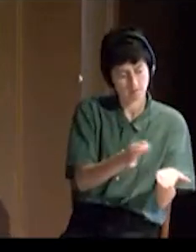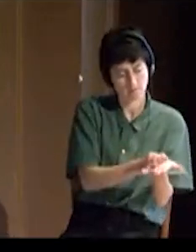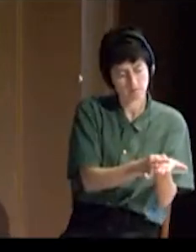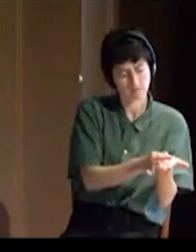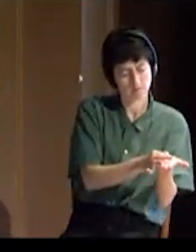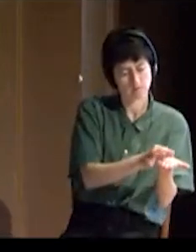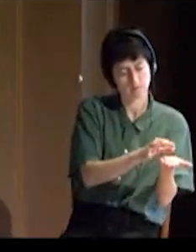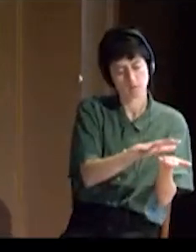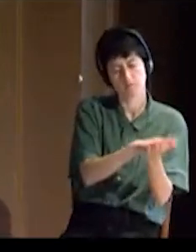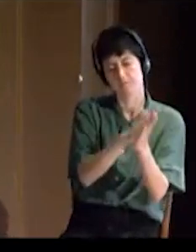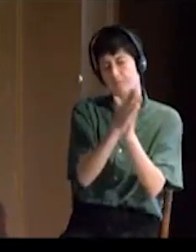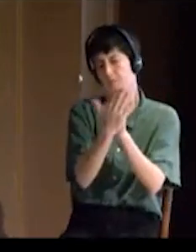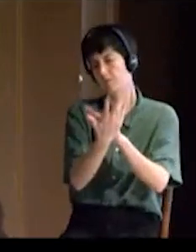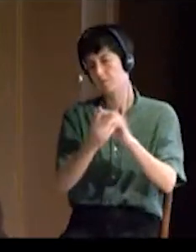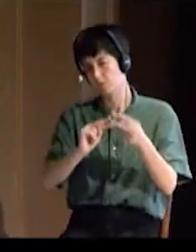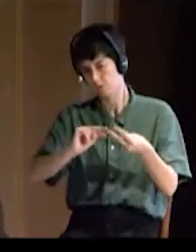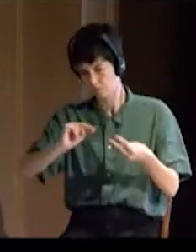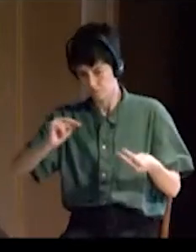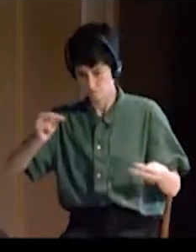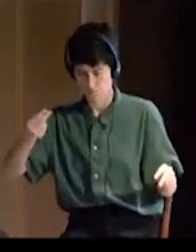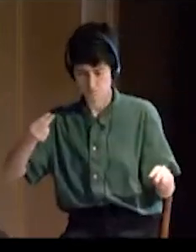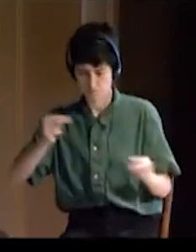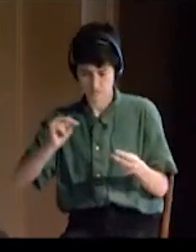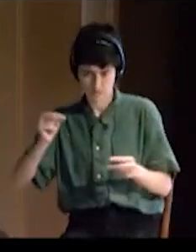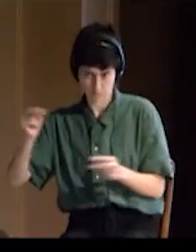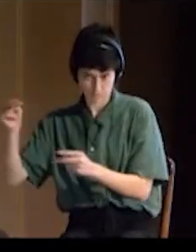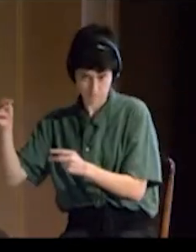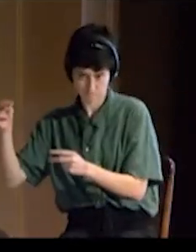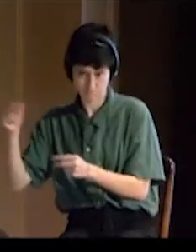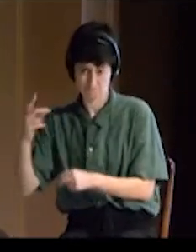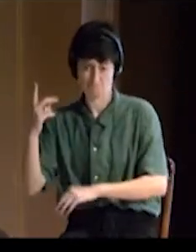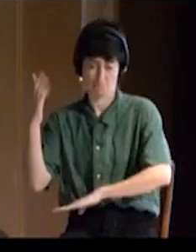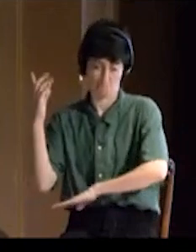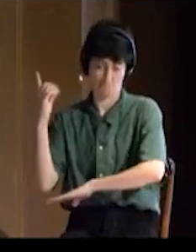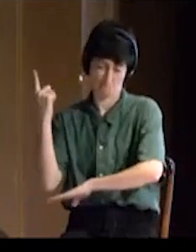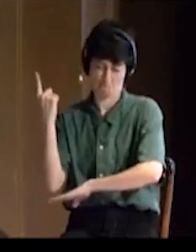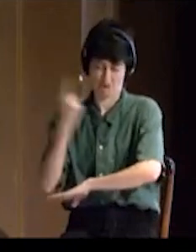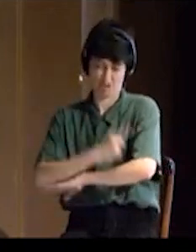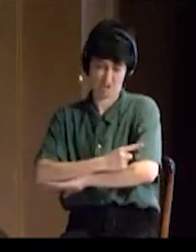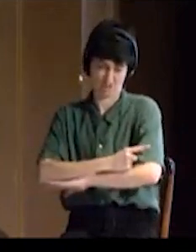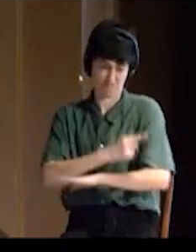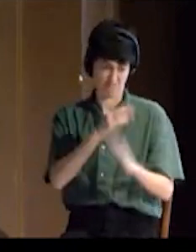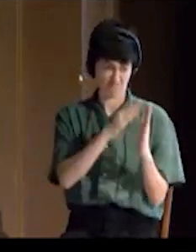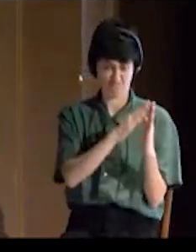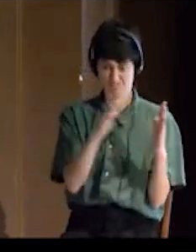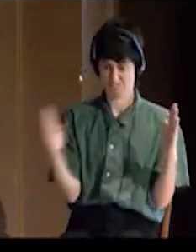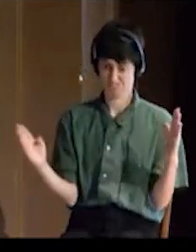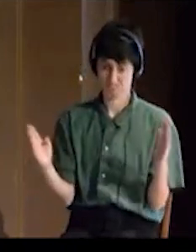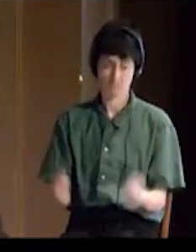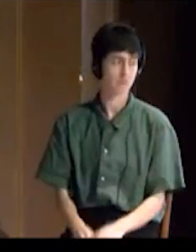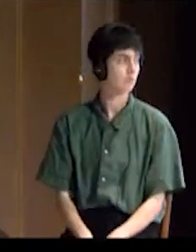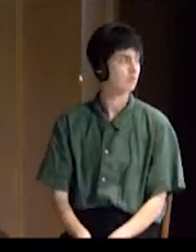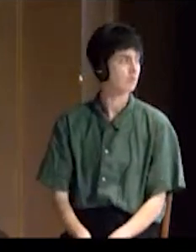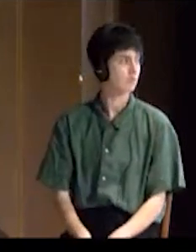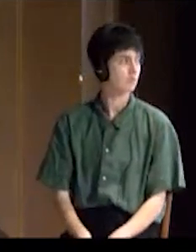So when I was here, let's see if I see some lab people here, so our DNA extractions, it can take,